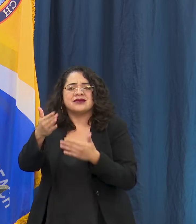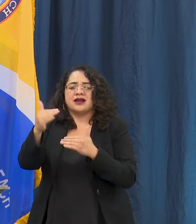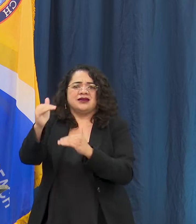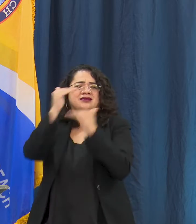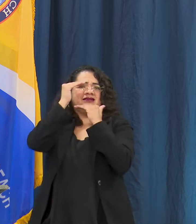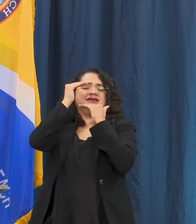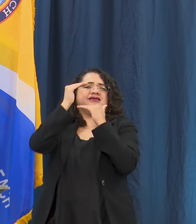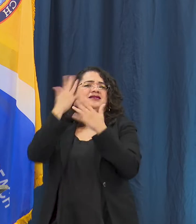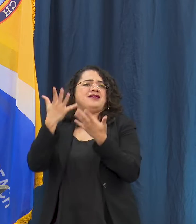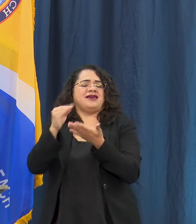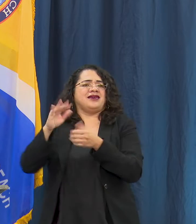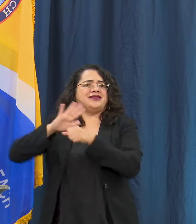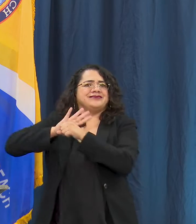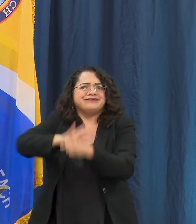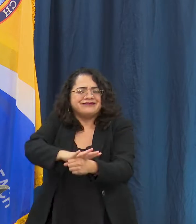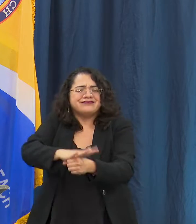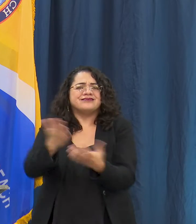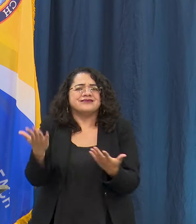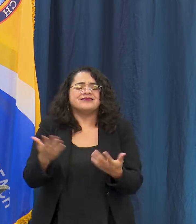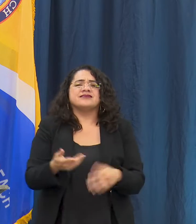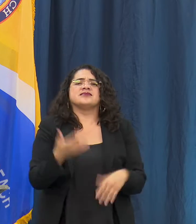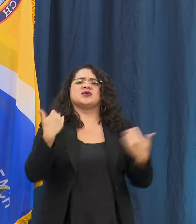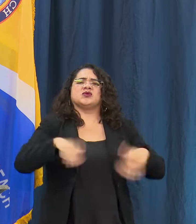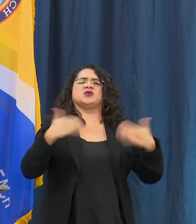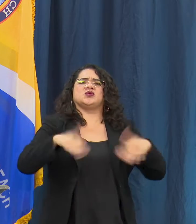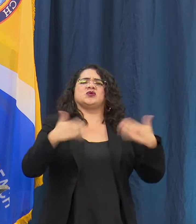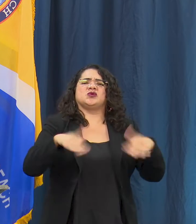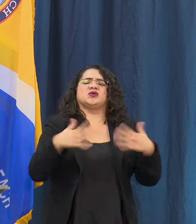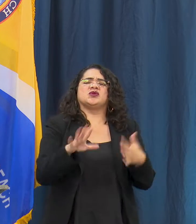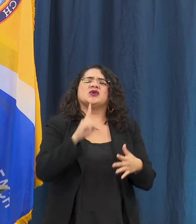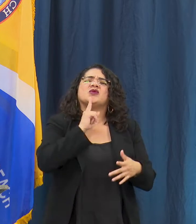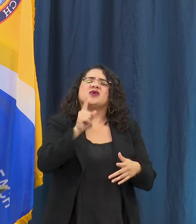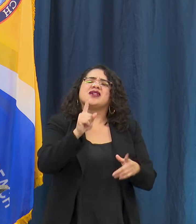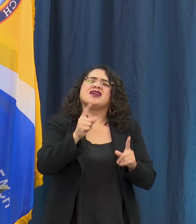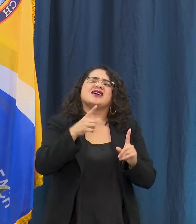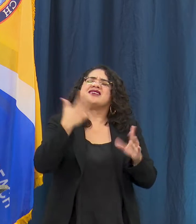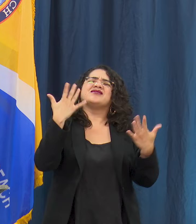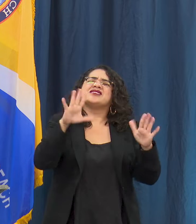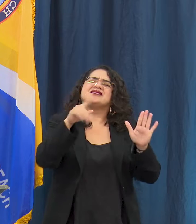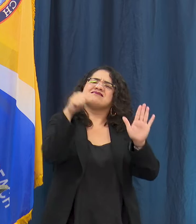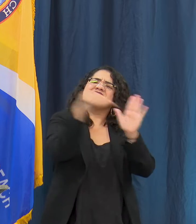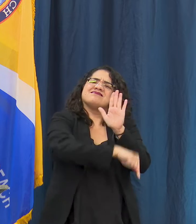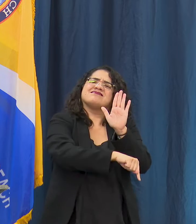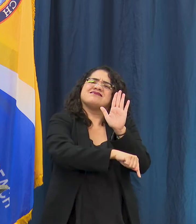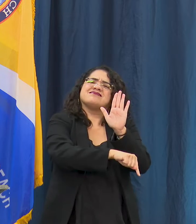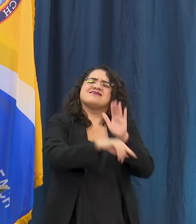exceptions. The brutal killing of George Floyd was horrific and we as Americans